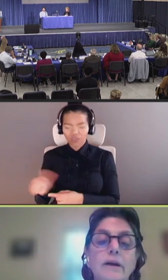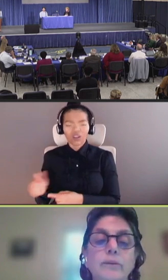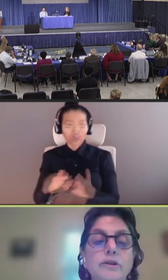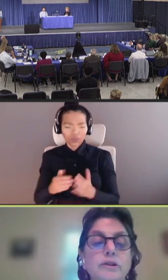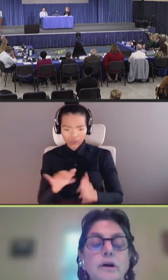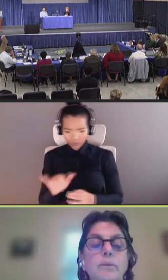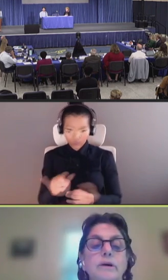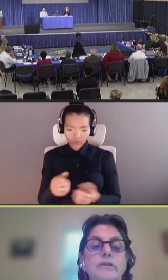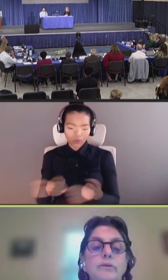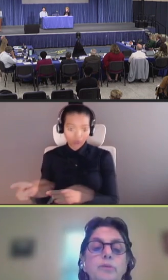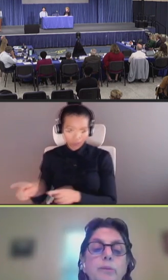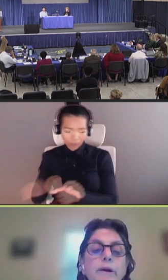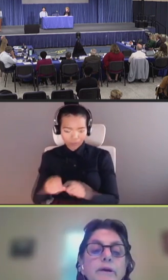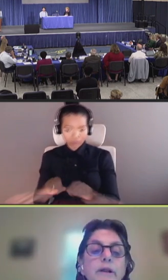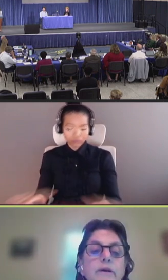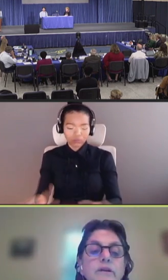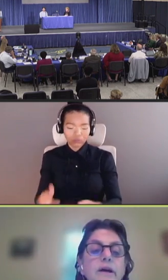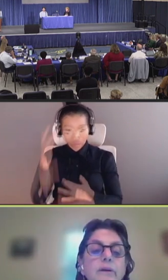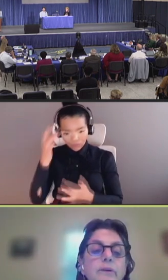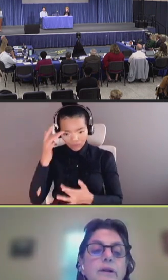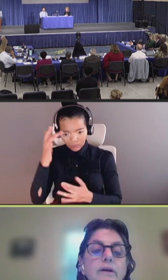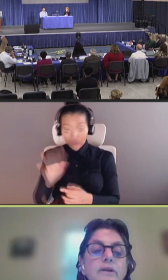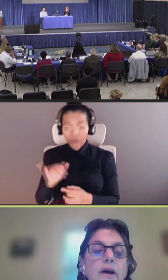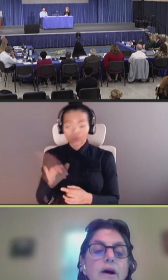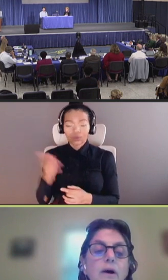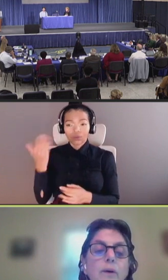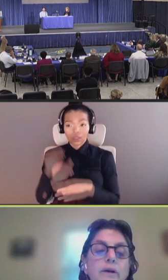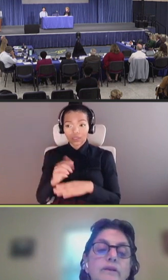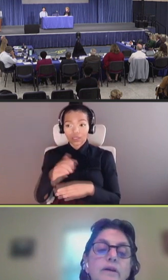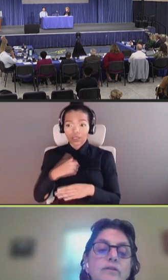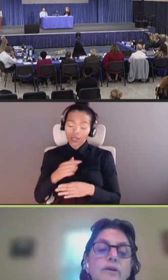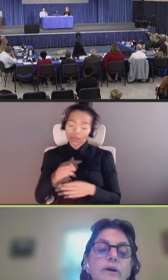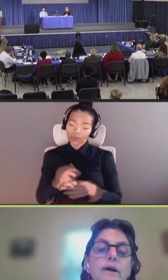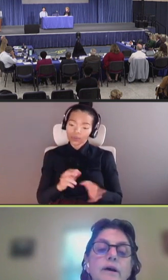which, as I was preparing last night, I realized, in Denver,